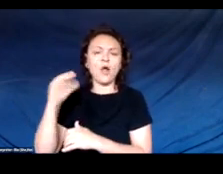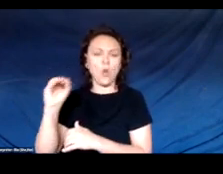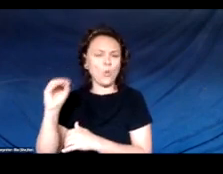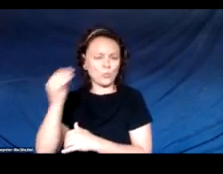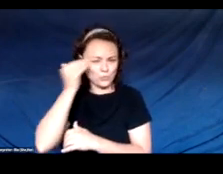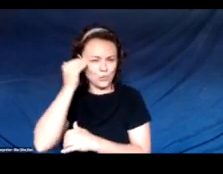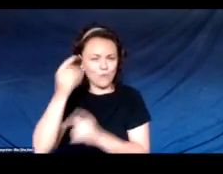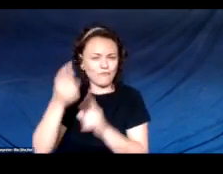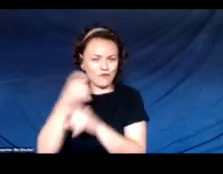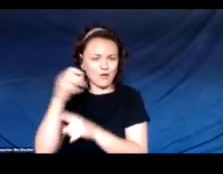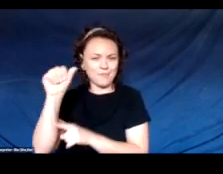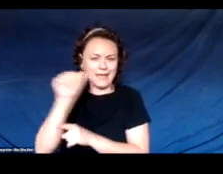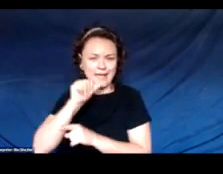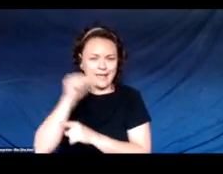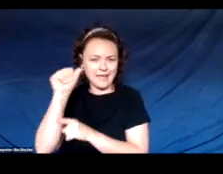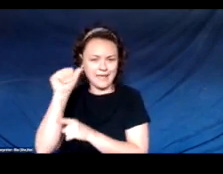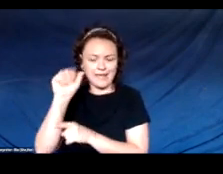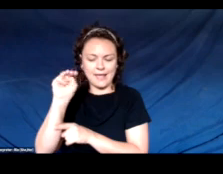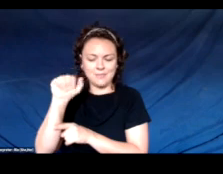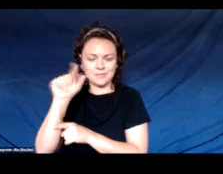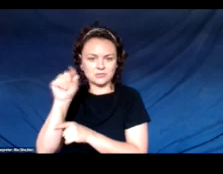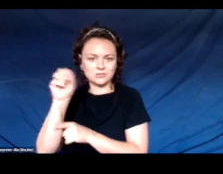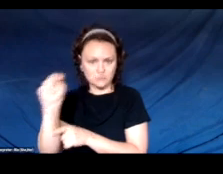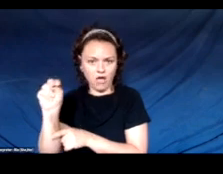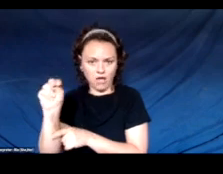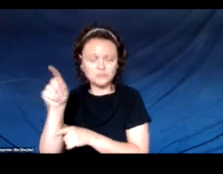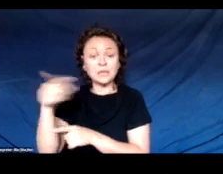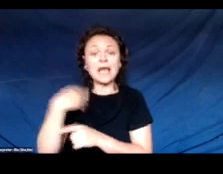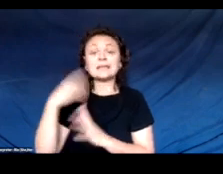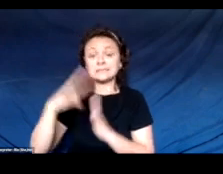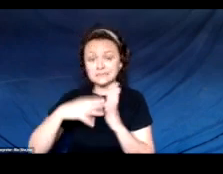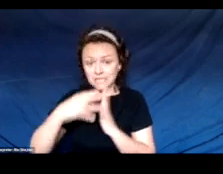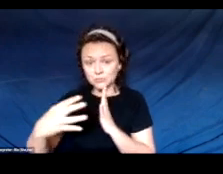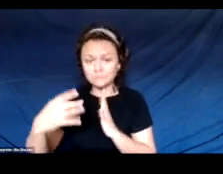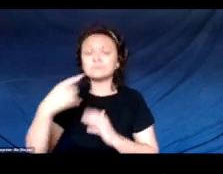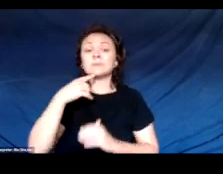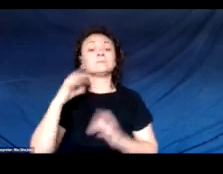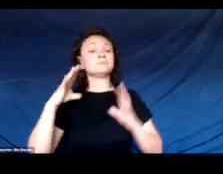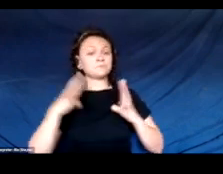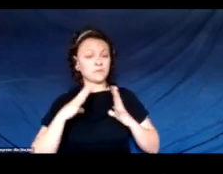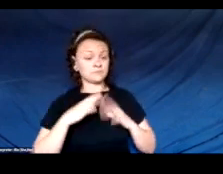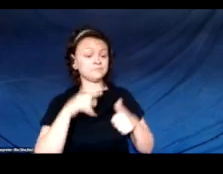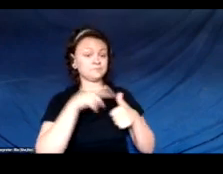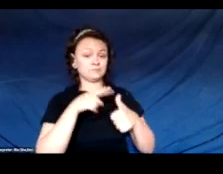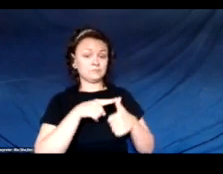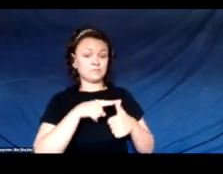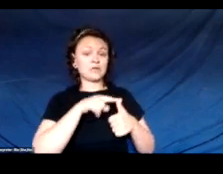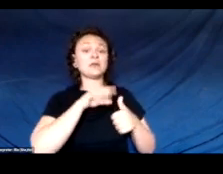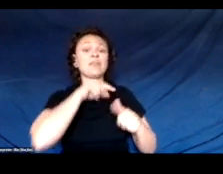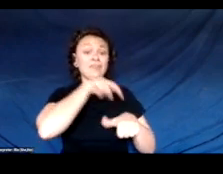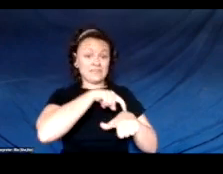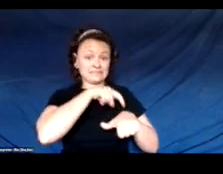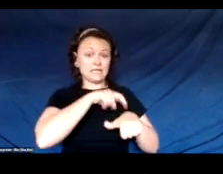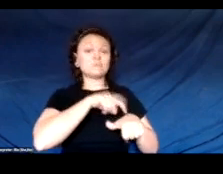He has a schedule where it says, okay, you have to go to class at this time. You get lunch at this time.